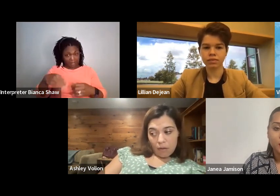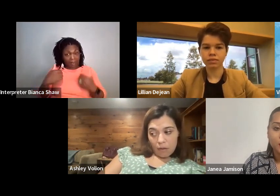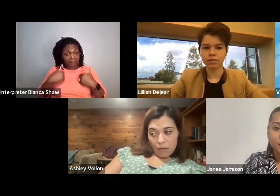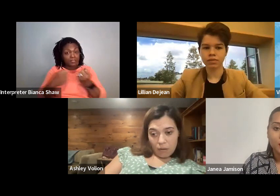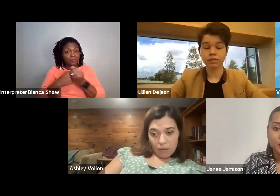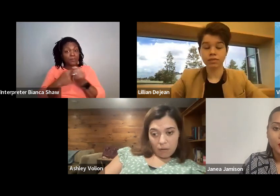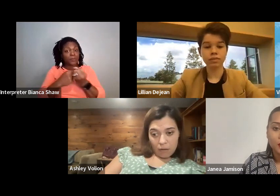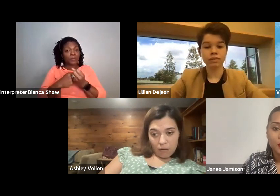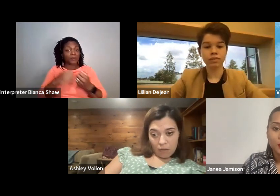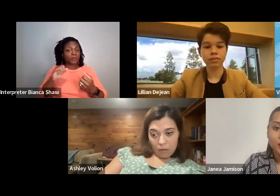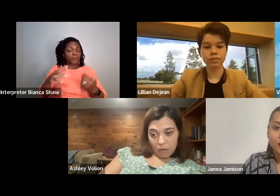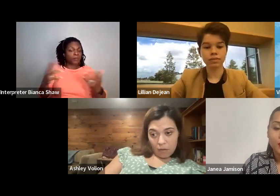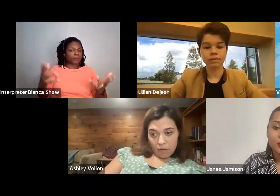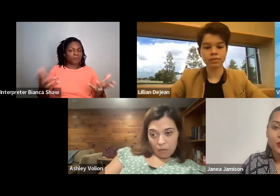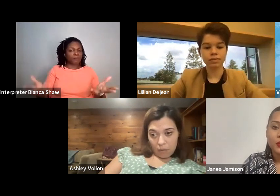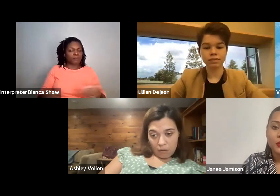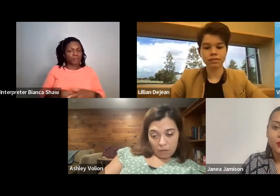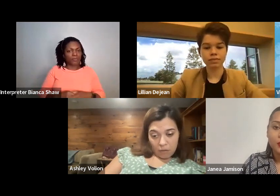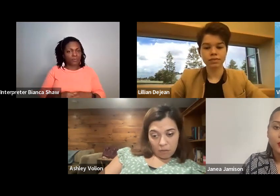Lillian, this is Bambi. I remember.